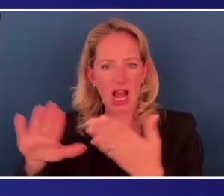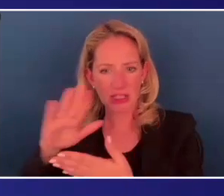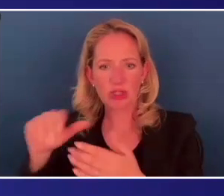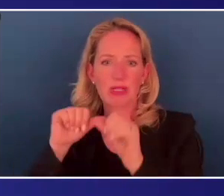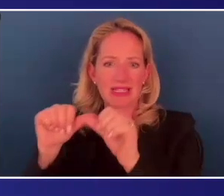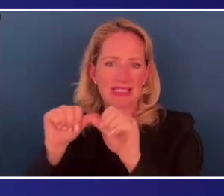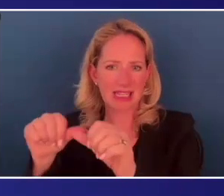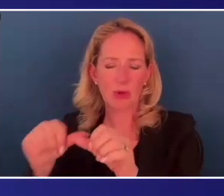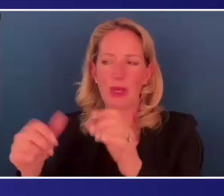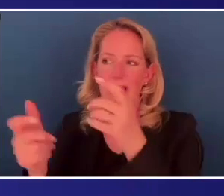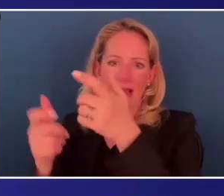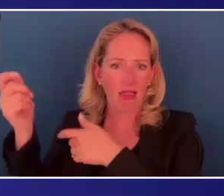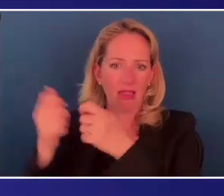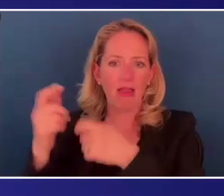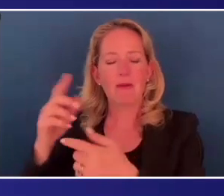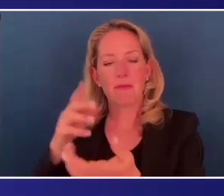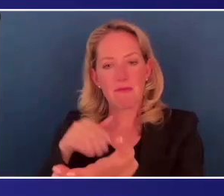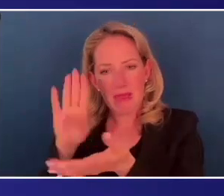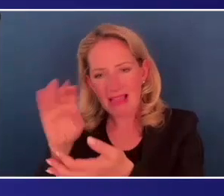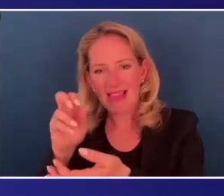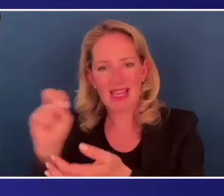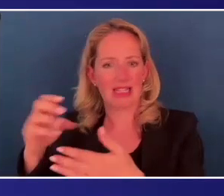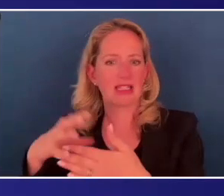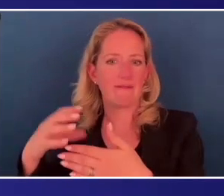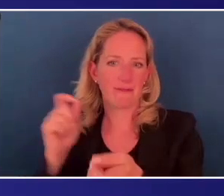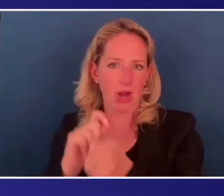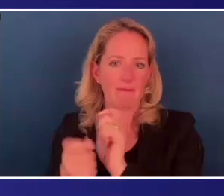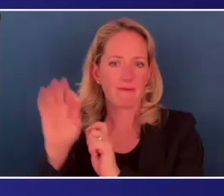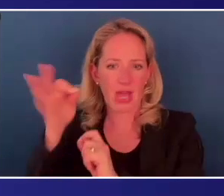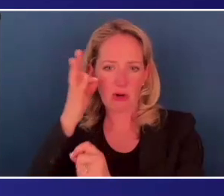So let's be clear, changing pay as you earn an ICR to the proposed budget reconciliation without congressional approval is illegal, right?